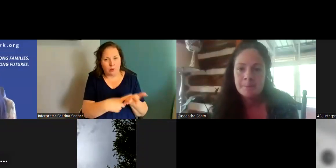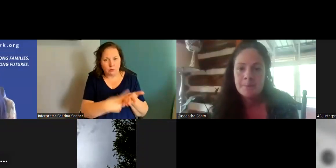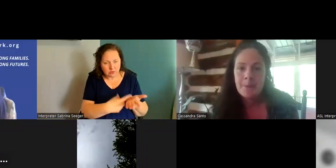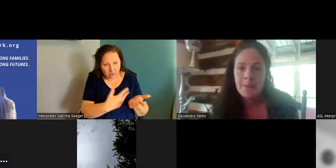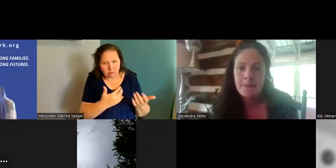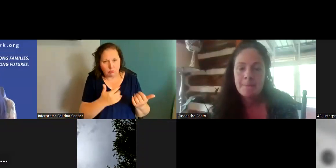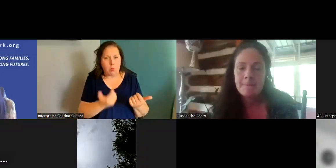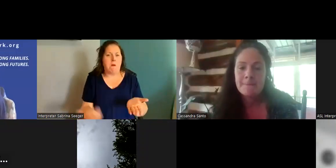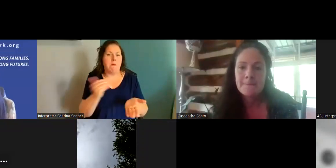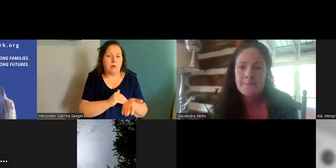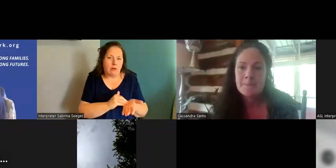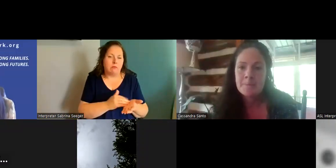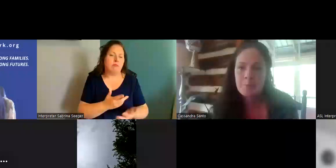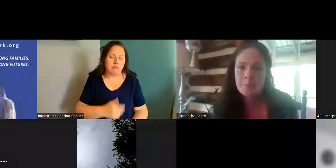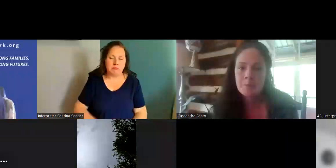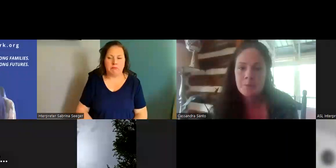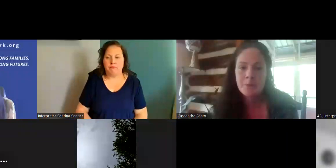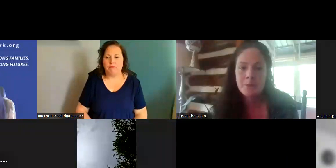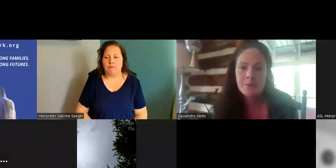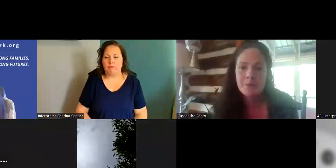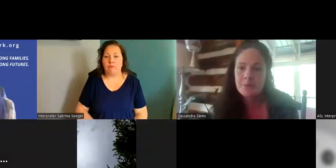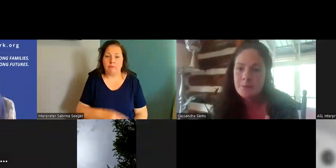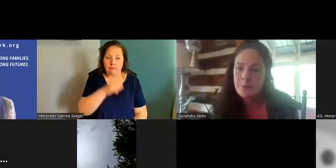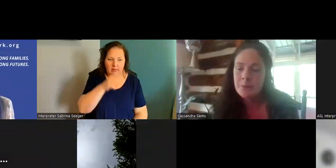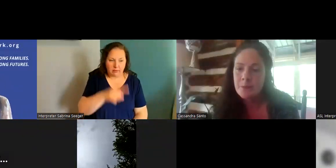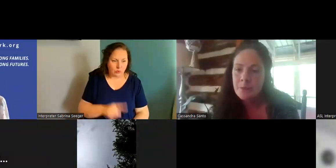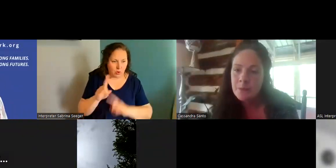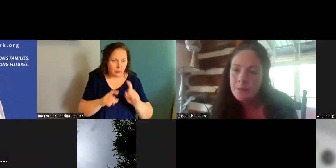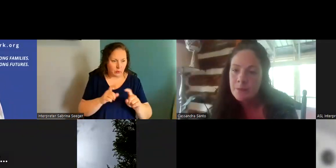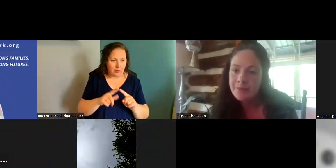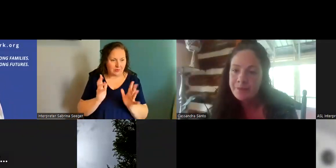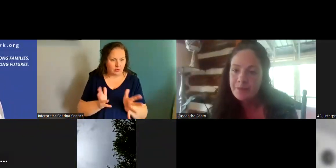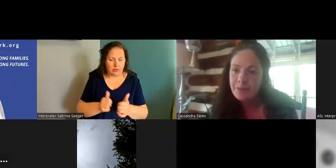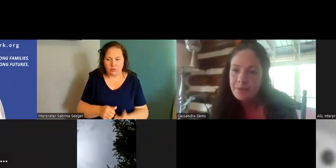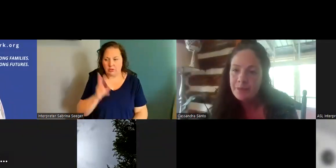Check the chat and see if there's anything else that has come in.